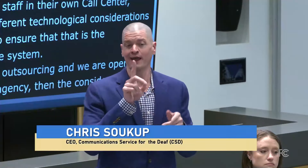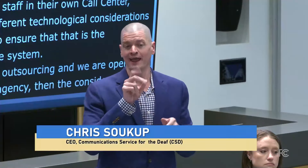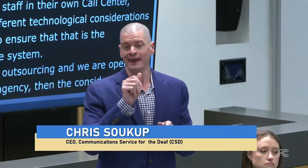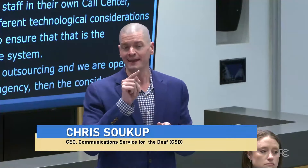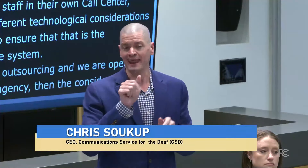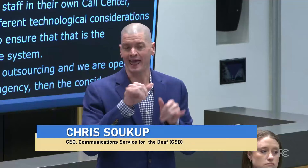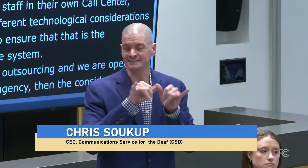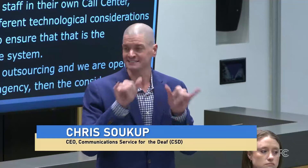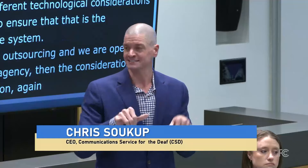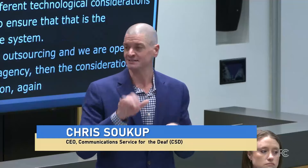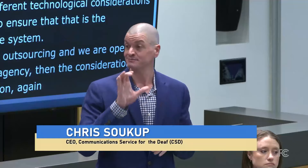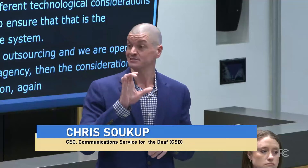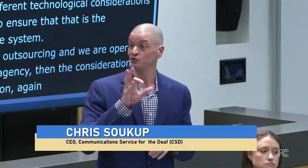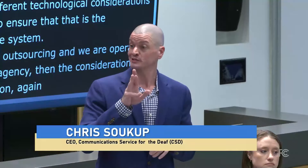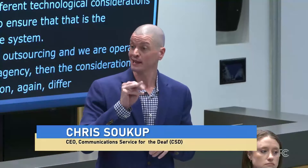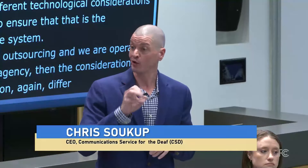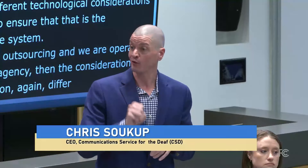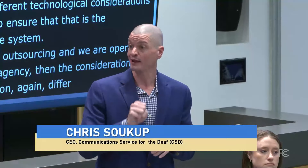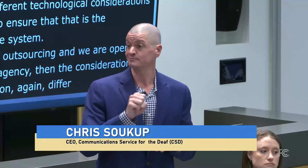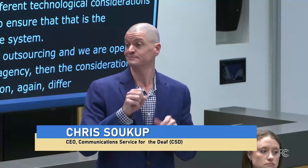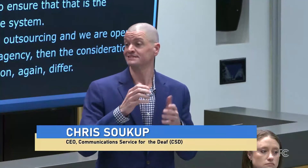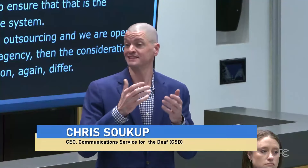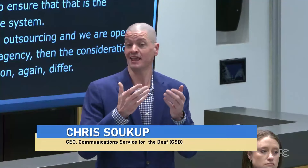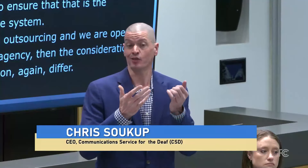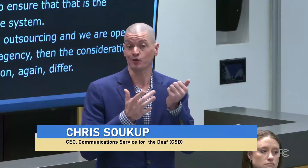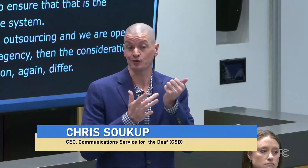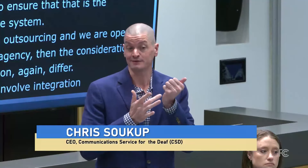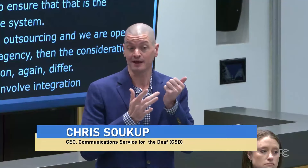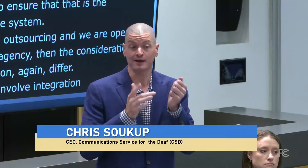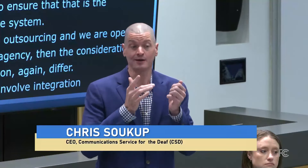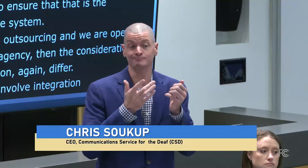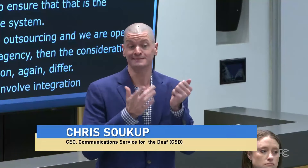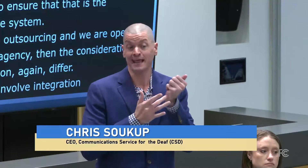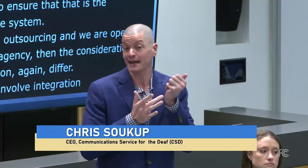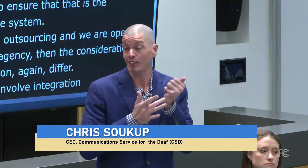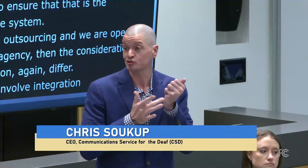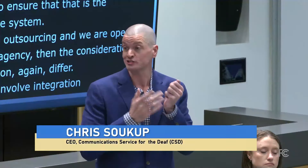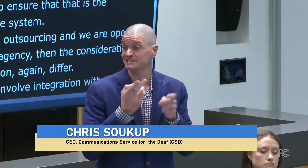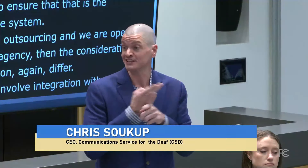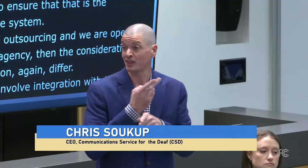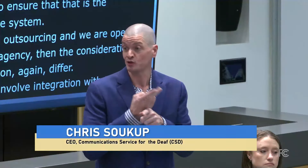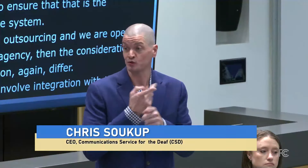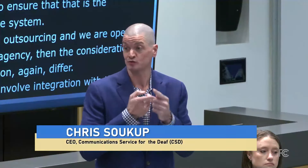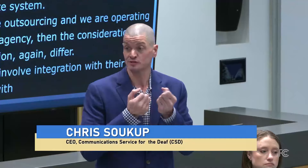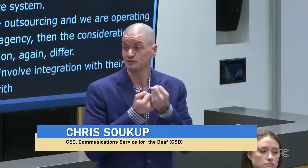AGENCY, THEN THE CONSIDERATIONS IN THAT SITUATION, AGAIN, DIFFER. THEY MAY INVOLVE INTEGRATION